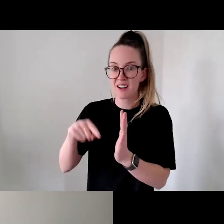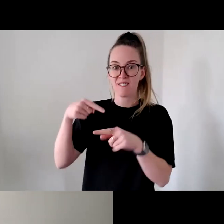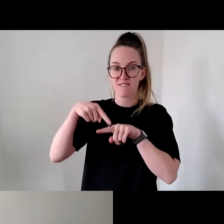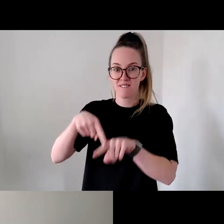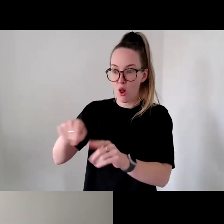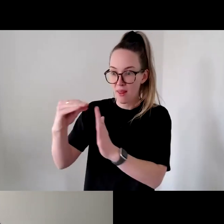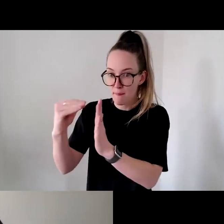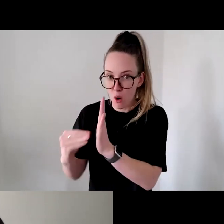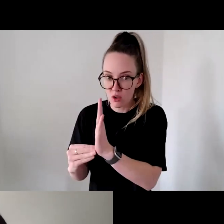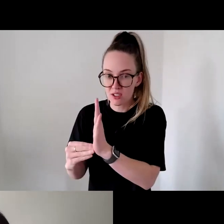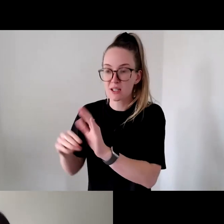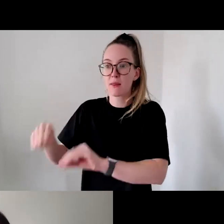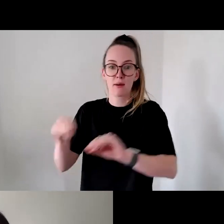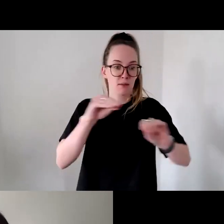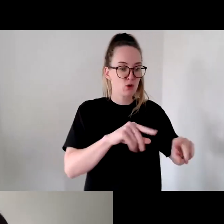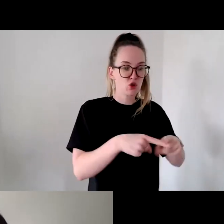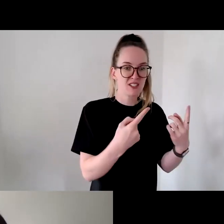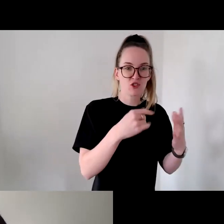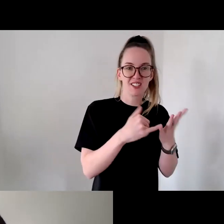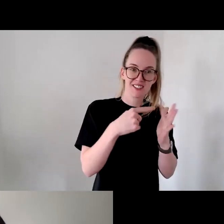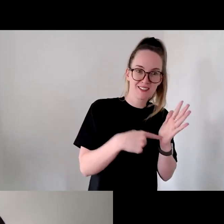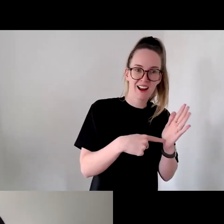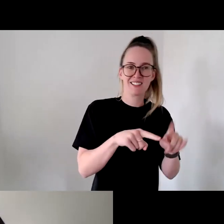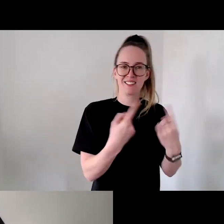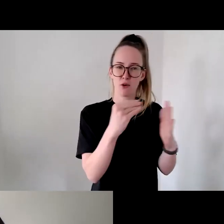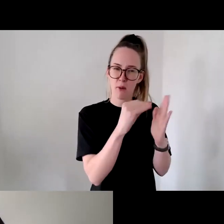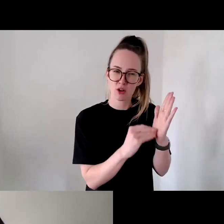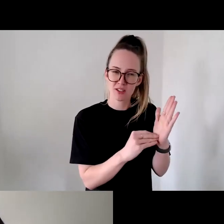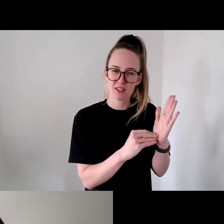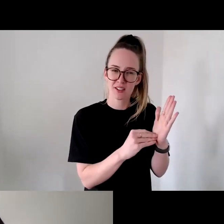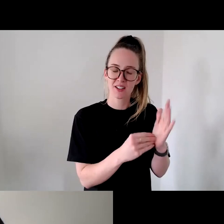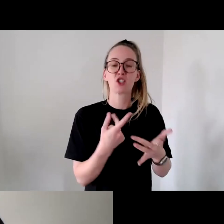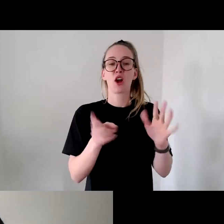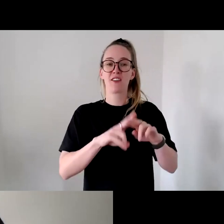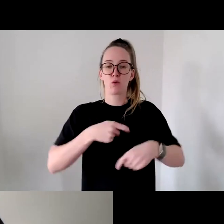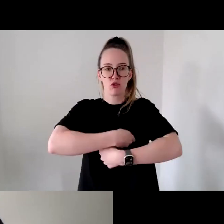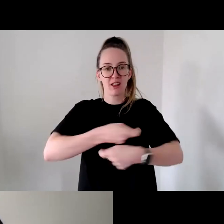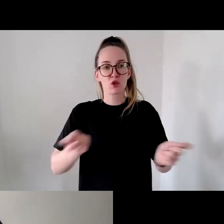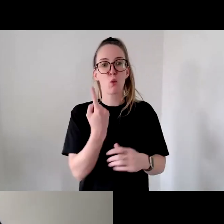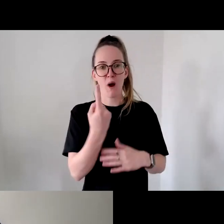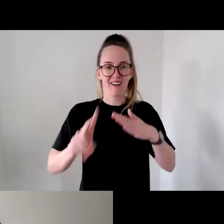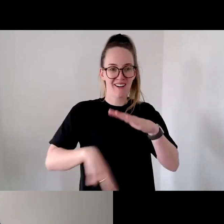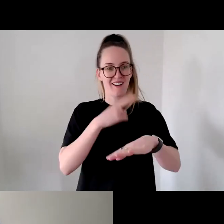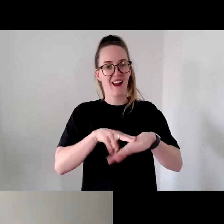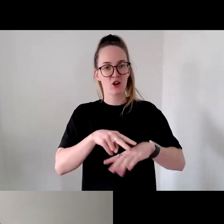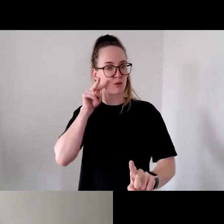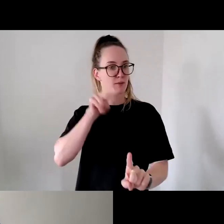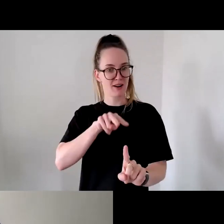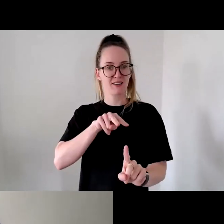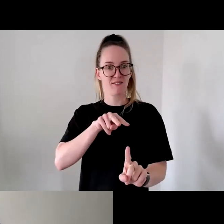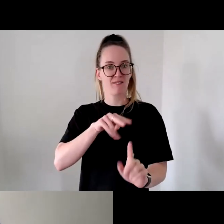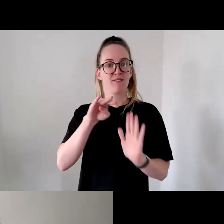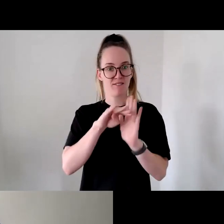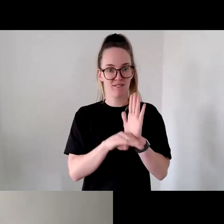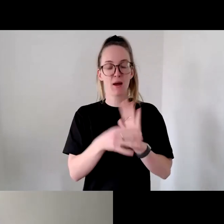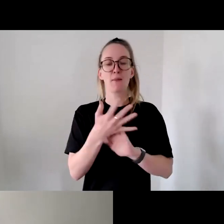another, by producing one sector-wide position, you reduce all that complexity and confusion,